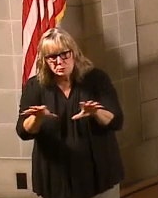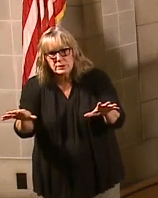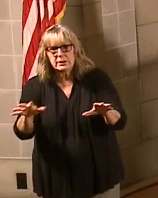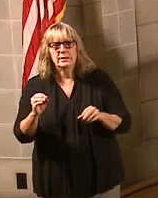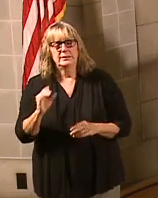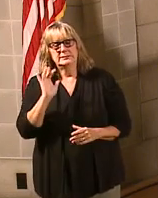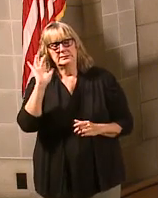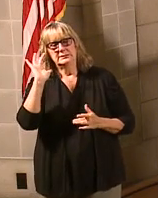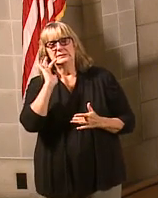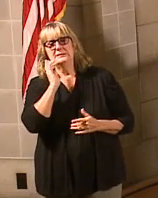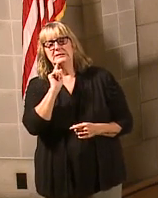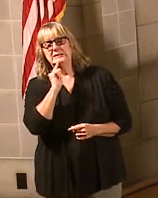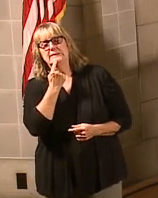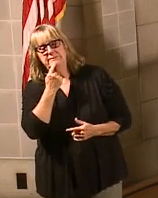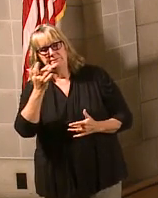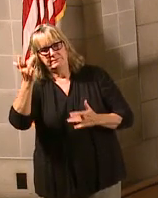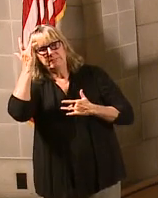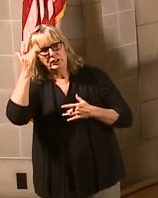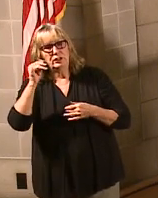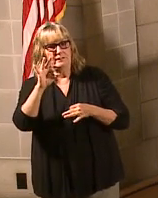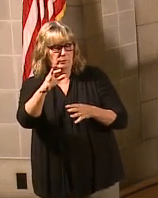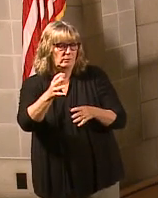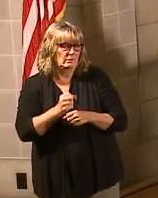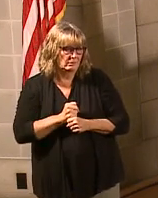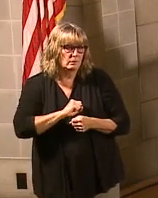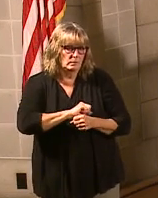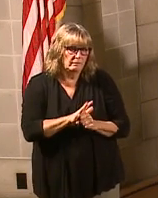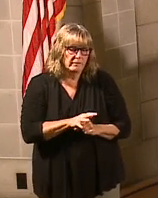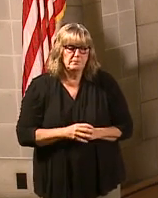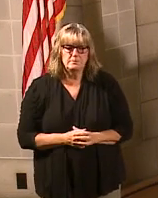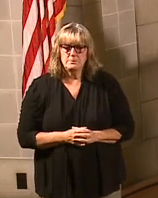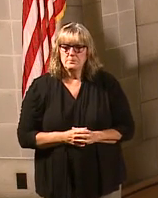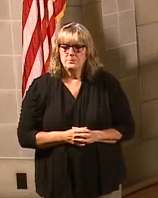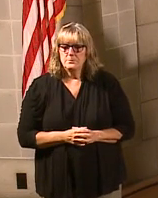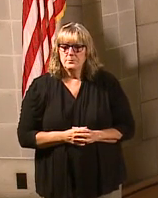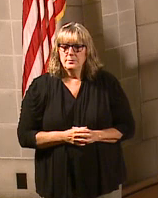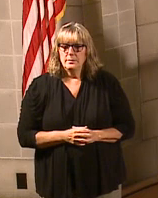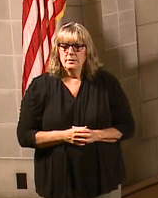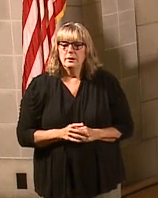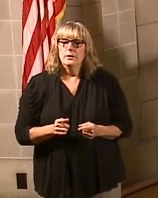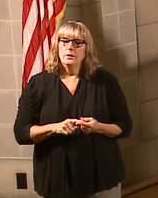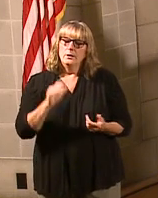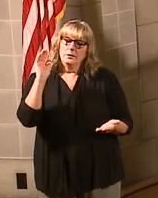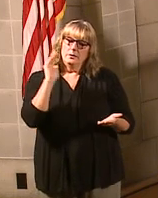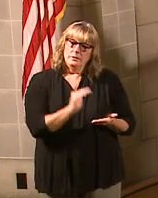EFFECTIVE, THE COVID VACCINE HAS